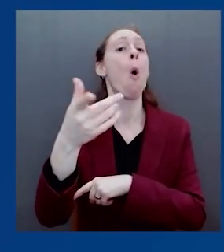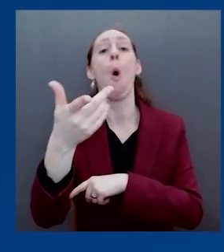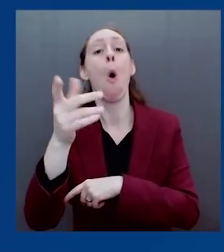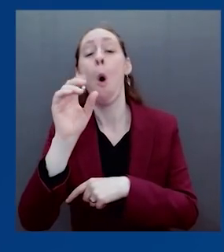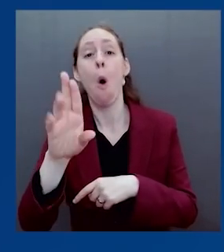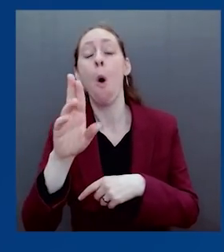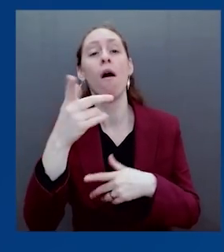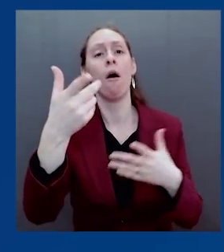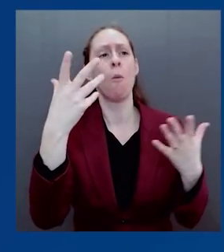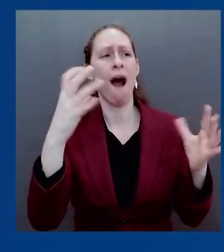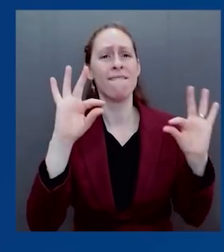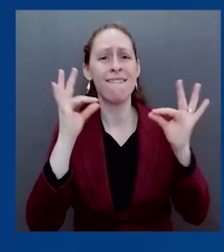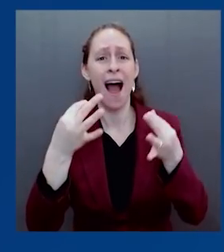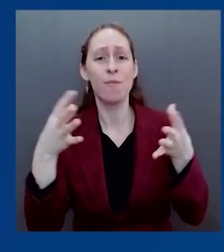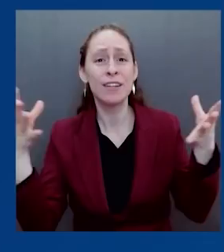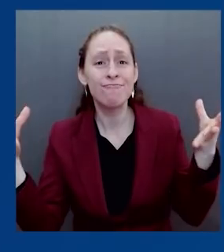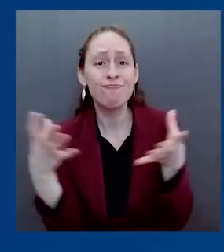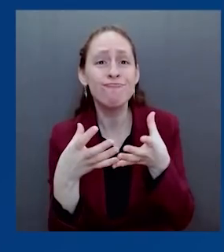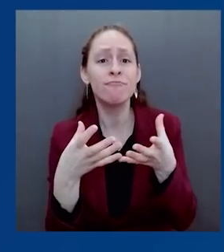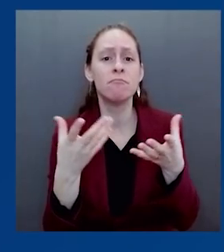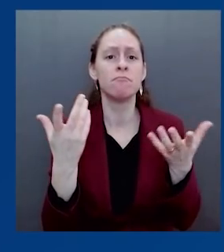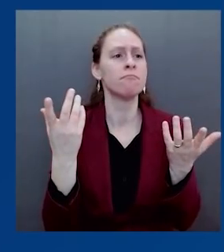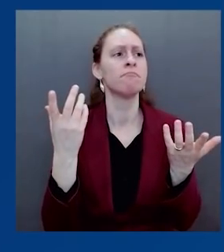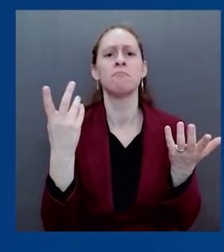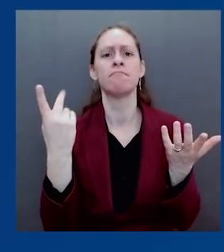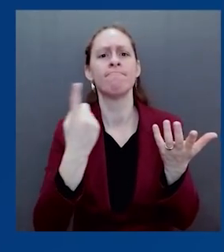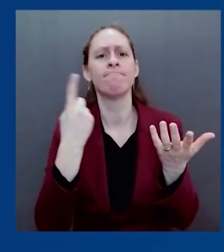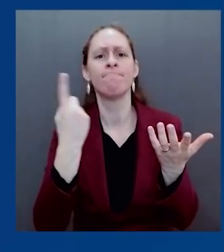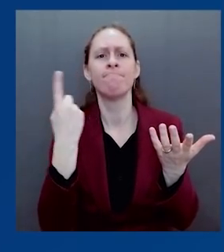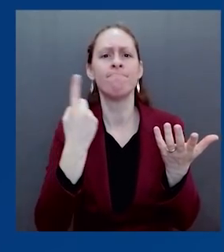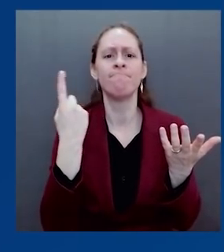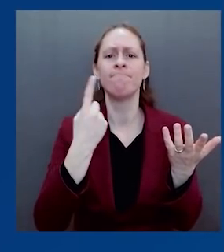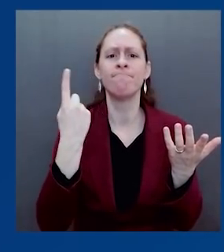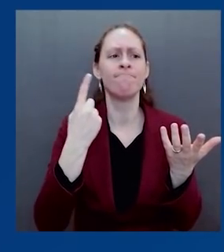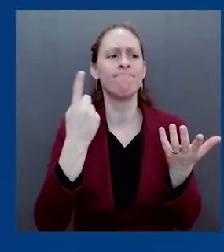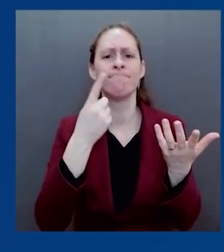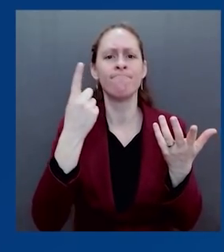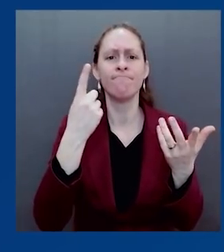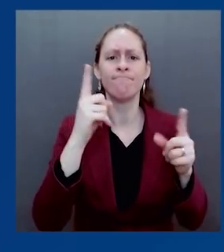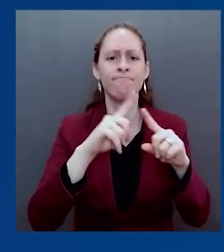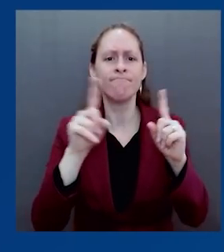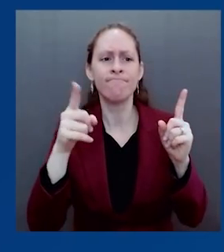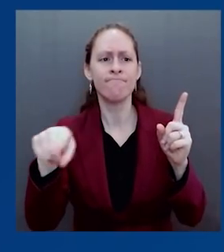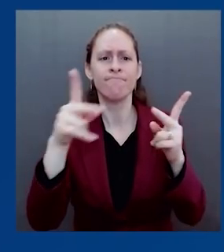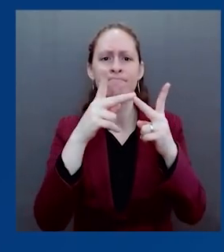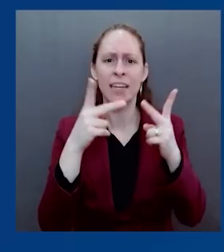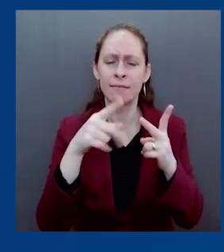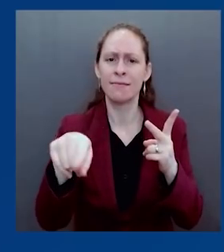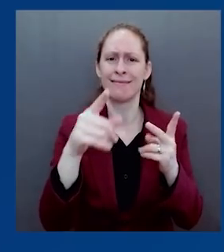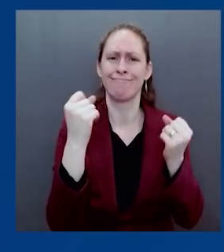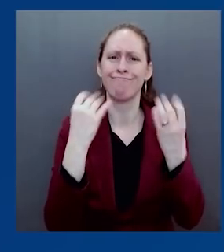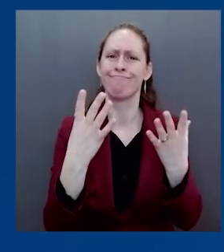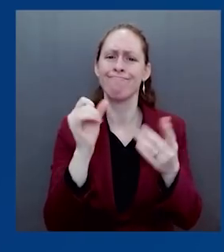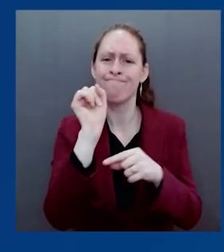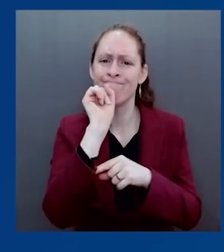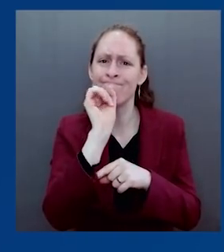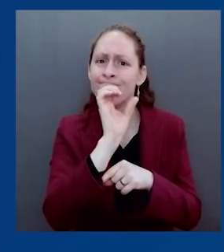people are immunocompromised or where there are elderly or where you have people who might be unvaccinated or poorly protected from a vaccine --